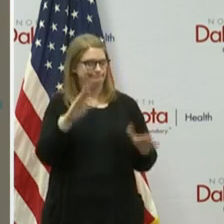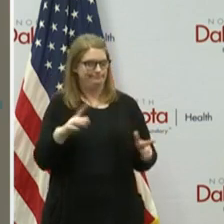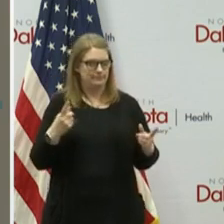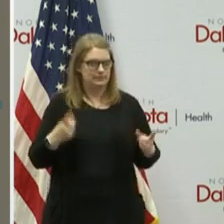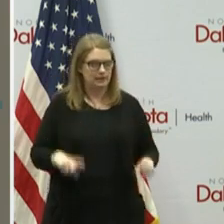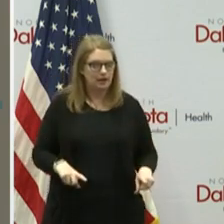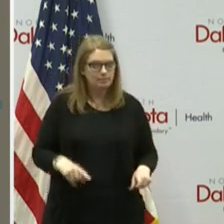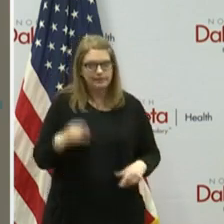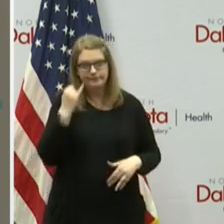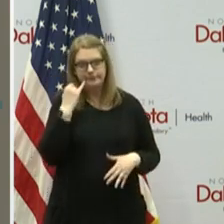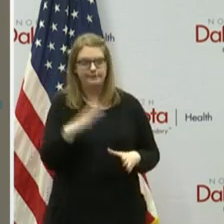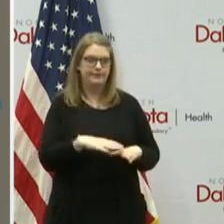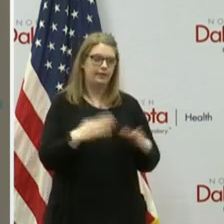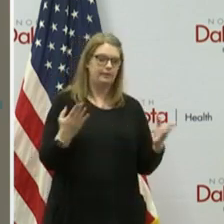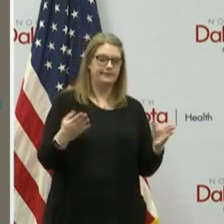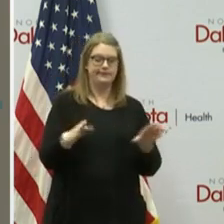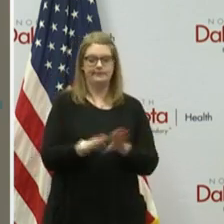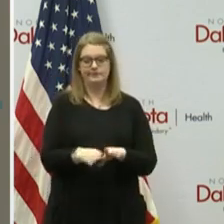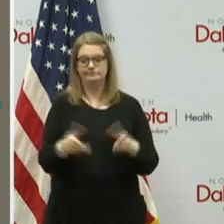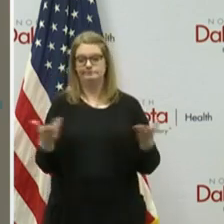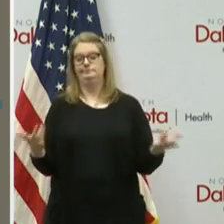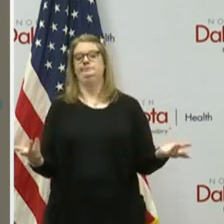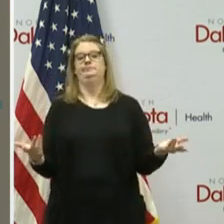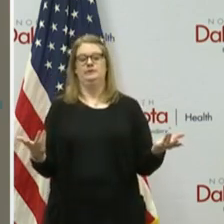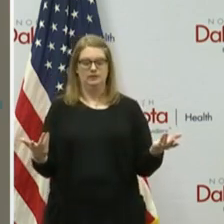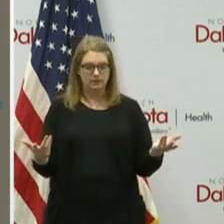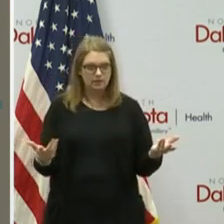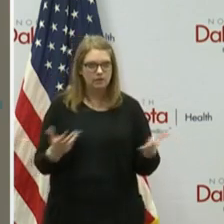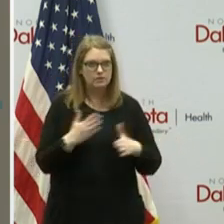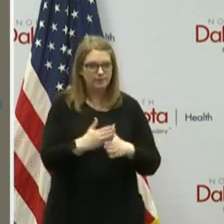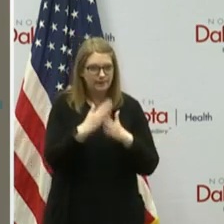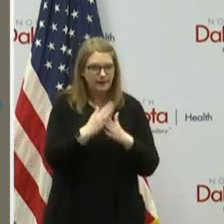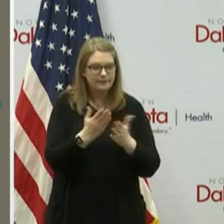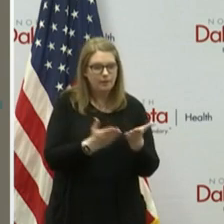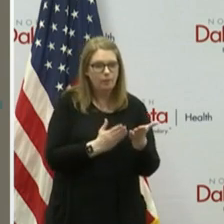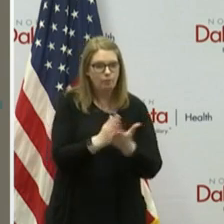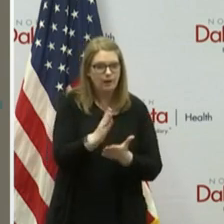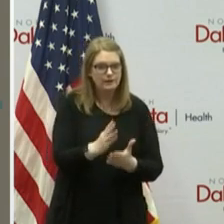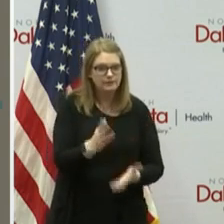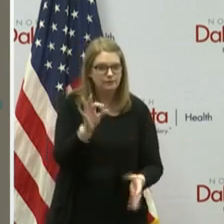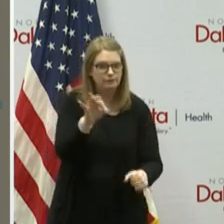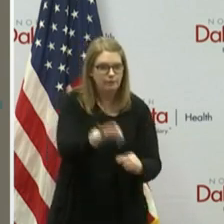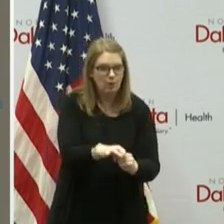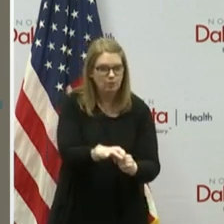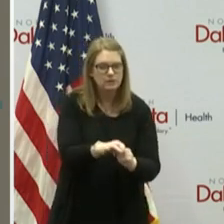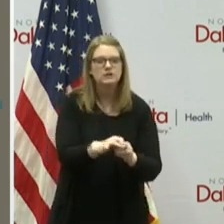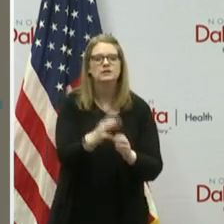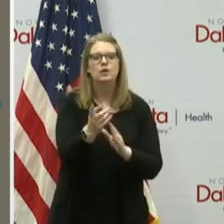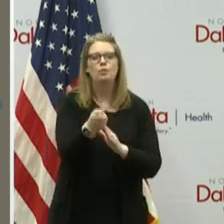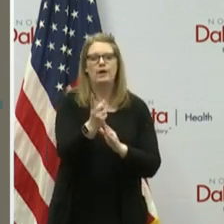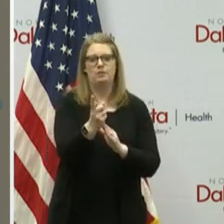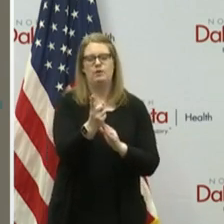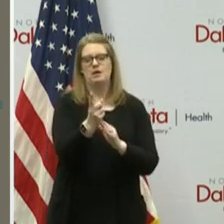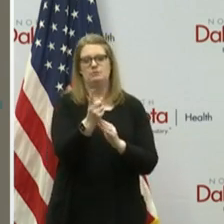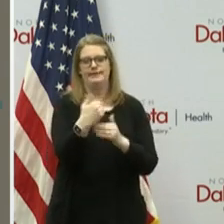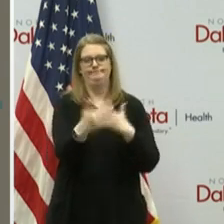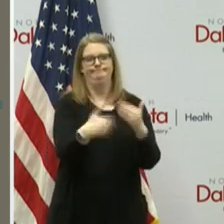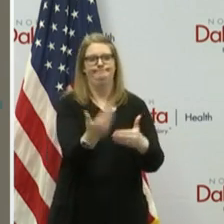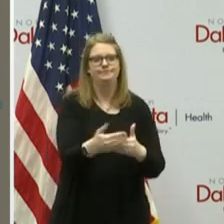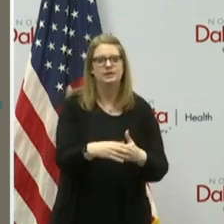BALLOTS HAVE TO BE PREPARED, THERE ARE ABSENTEE BALLOTS THAT NEED TO BE SENT OUT AND WE HAD TO MAKE A DECISION EARLY. WE DIDN'T KNOW WHAT DIRECTION THAT WOULD BE GOING, WE DIDN'T KNOW IF IT WOULD BE OPENED OR